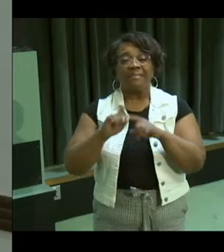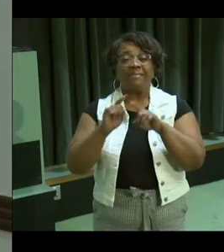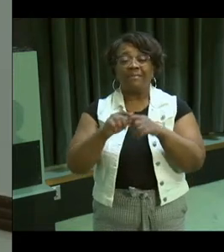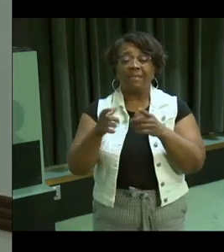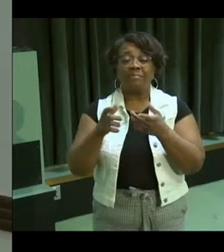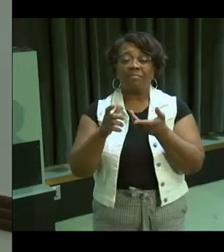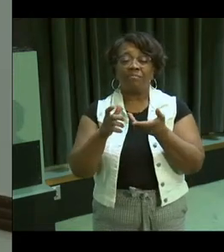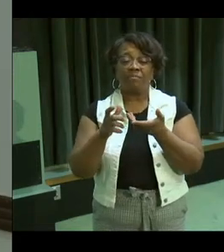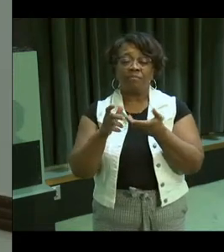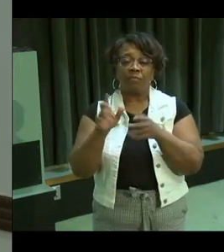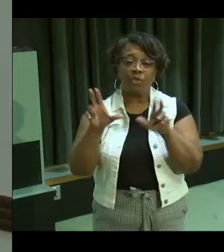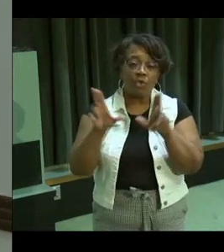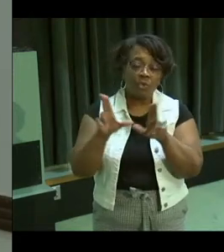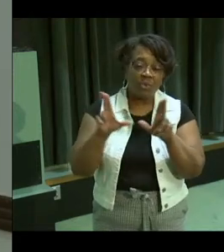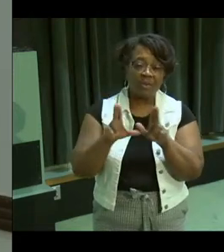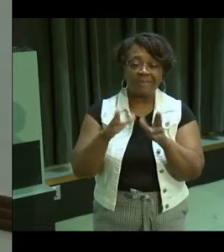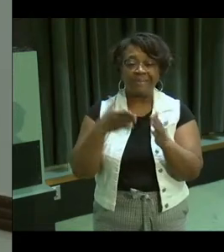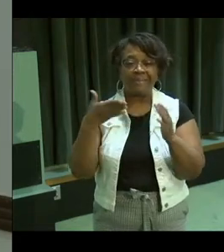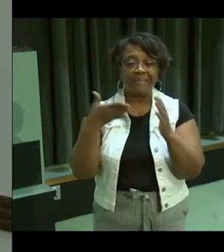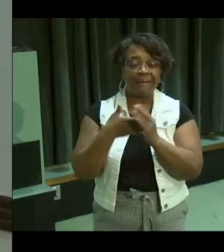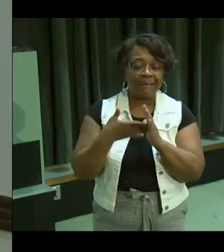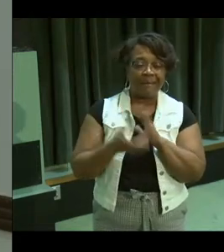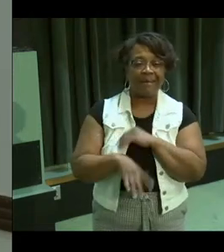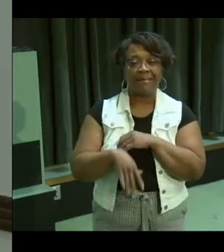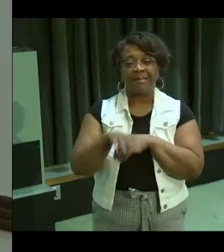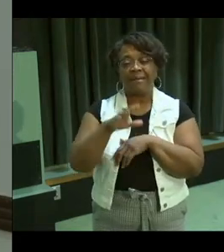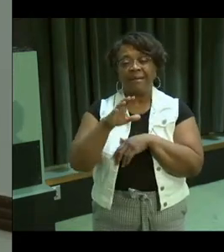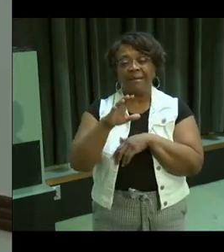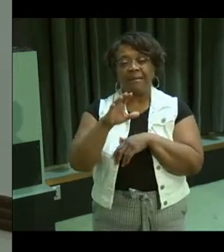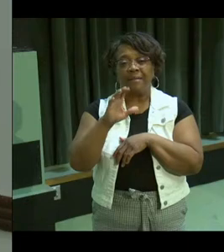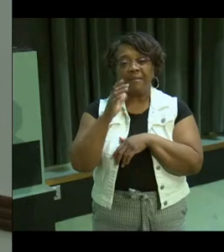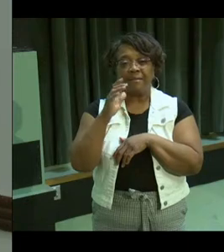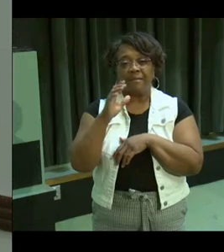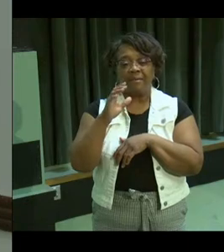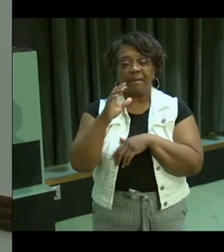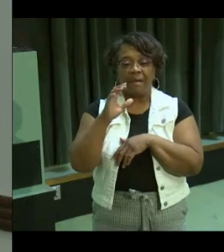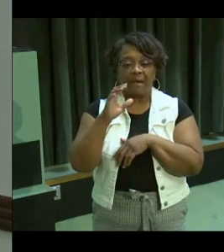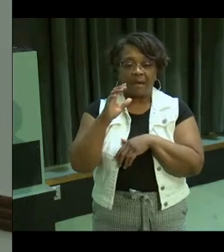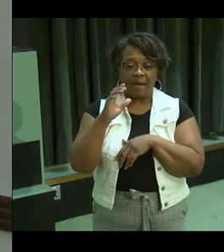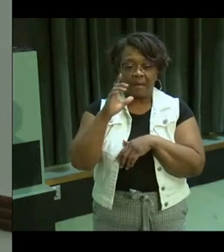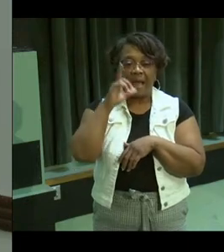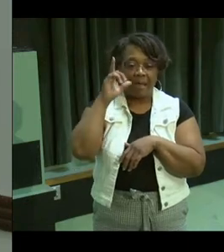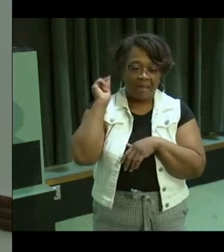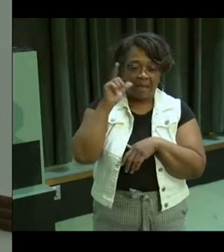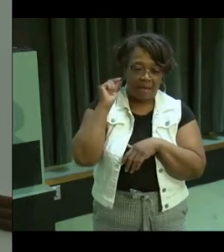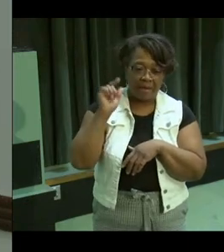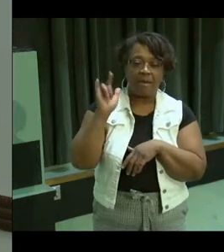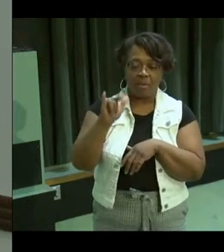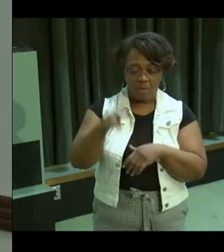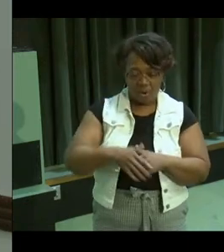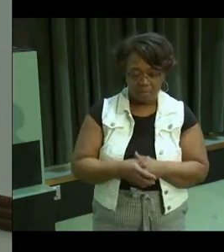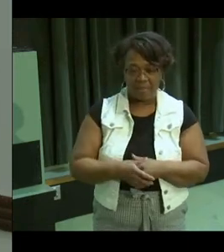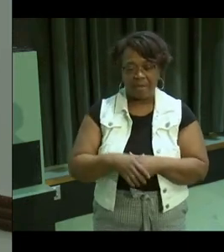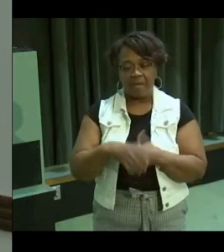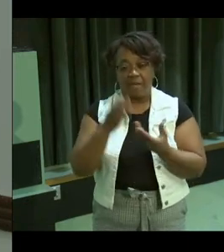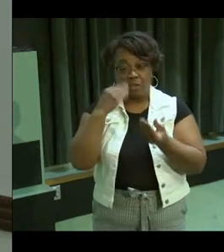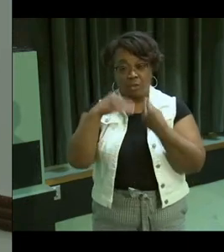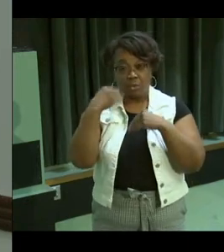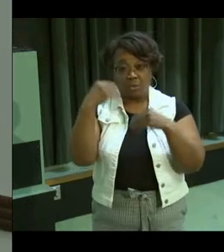their battle against the LA International Airport, United Food and Commercial Workers